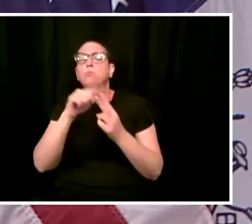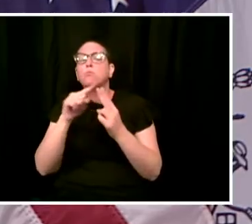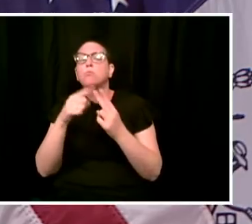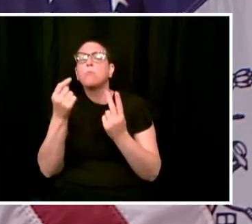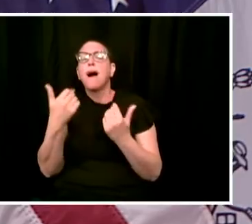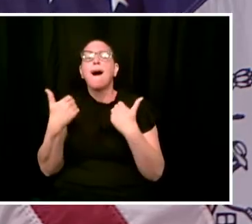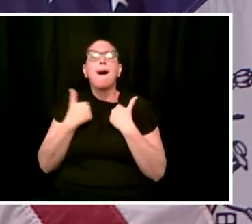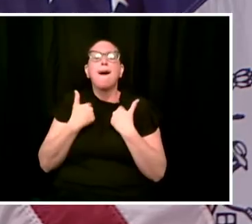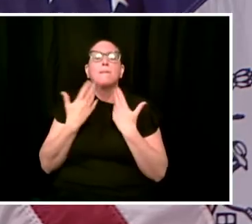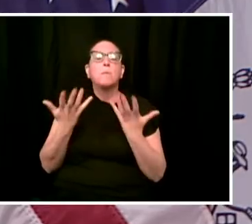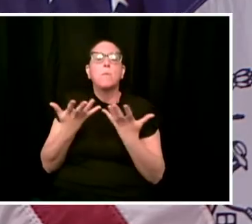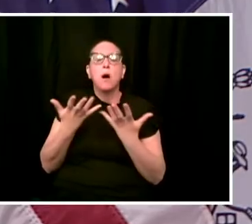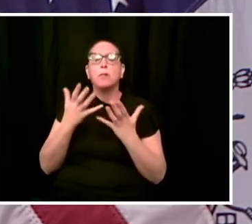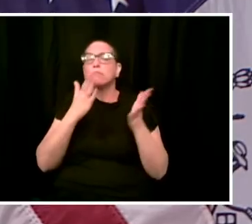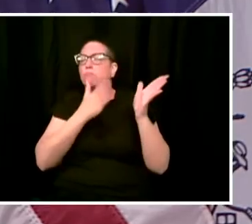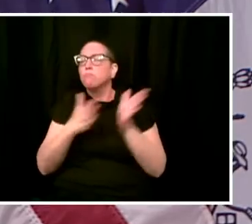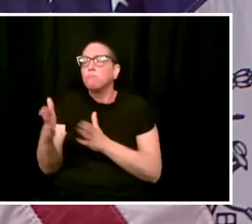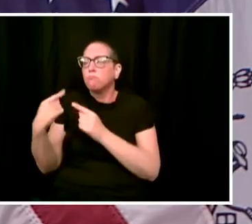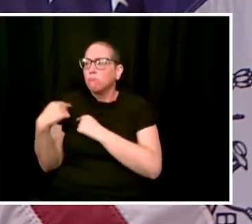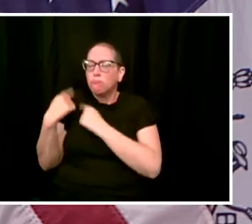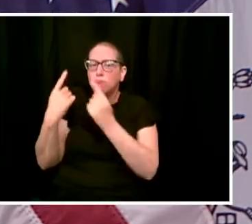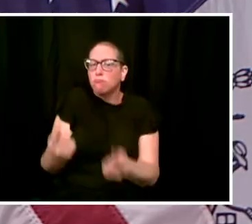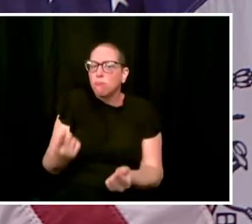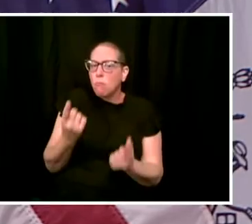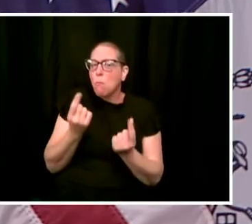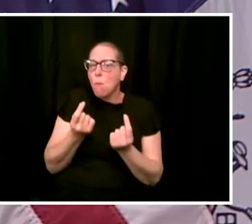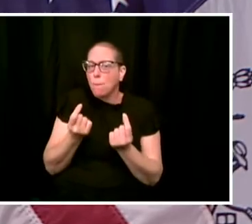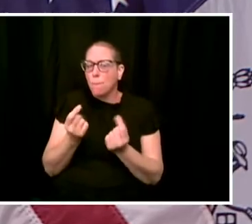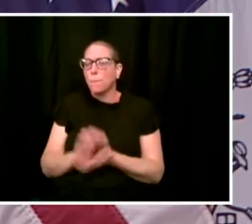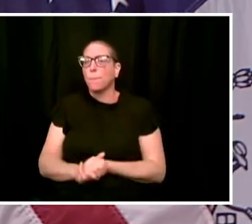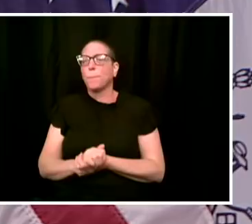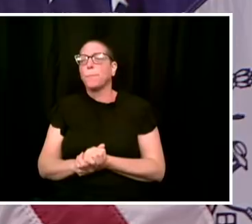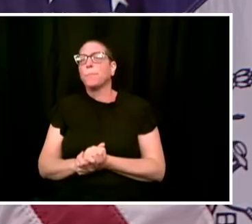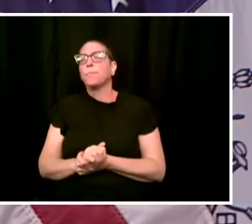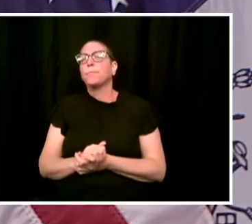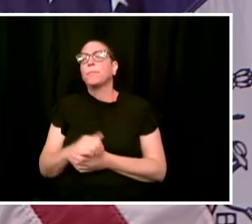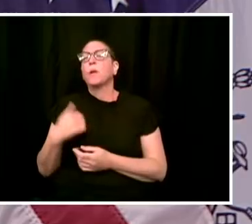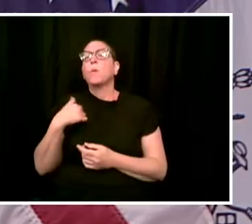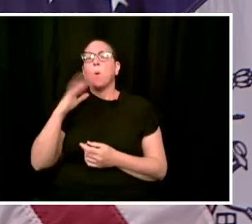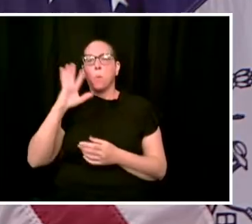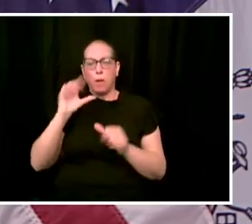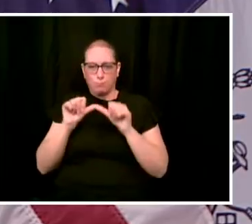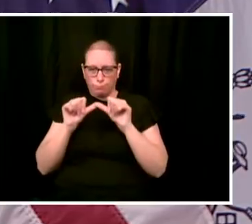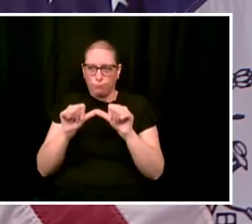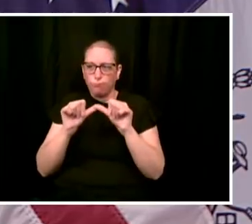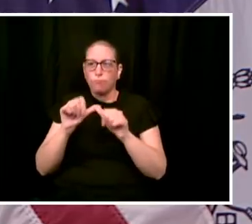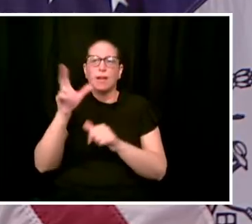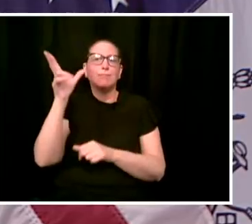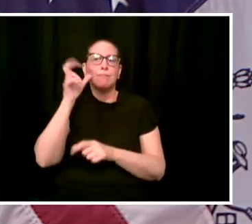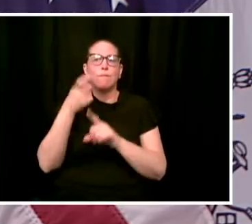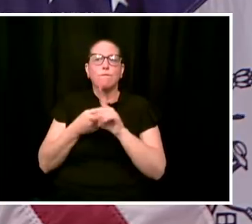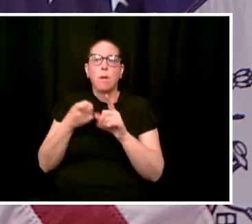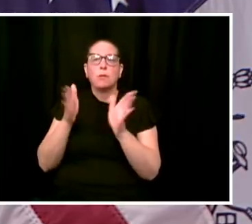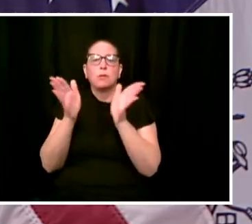OF APPROACHES THATE W'RE GOING TO AS WE LISTEN OT SALMLBU SNEISS